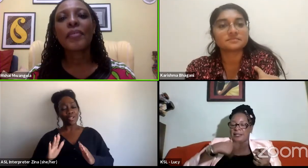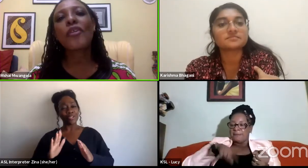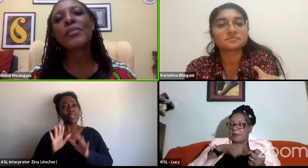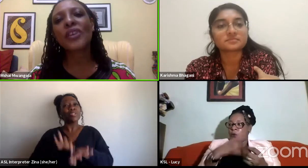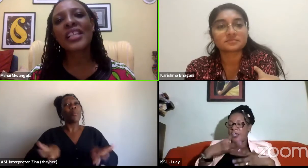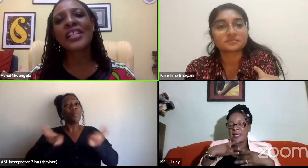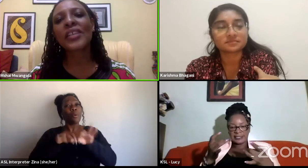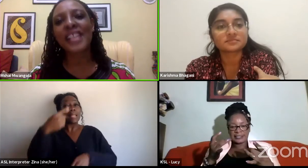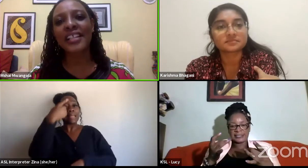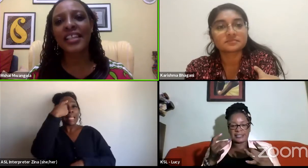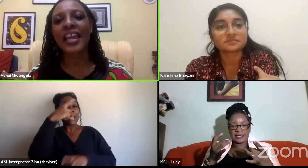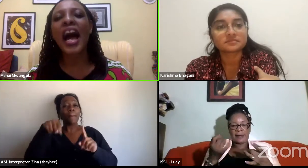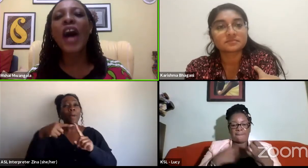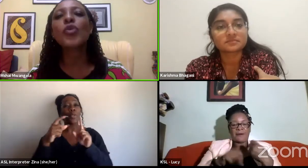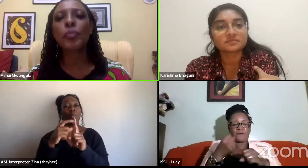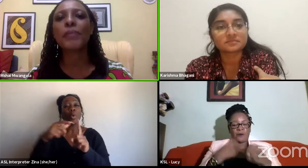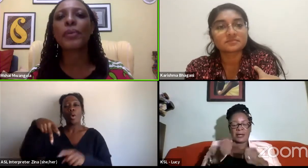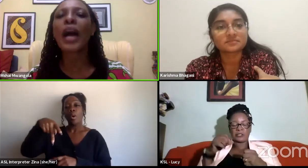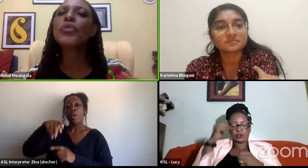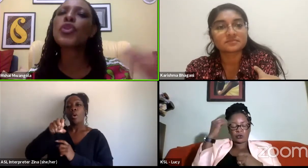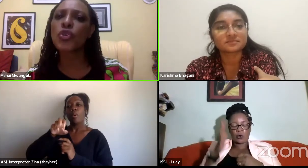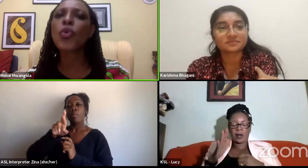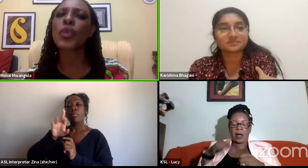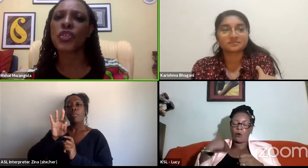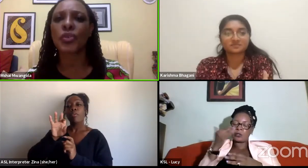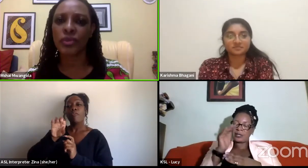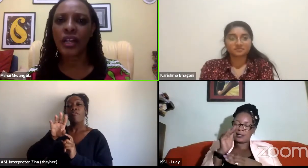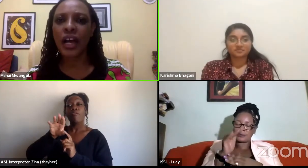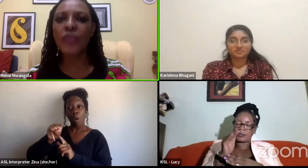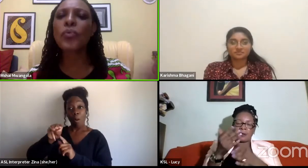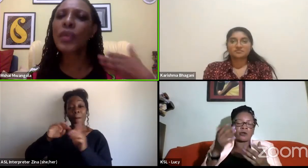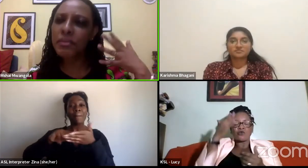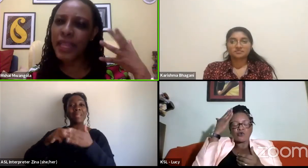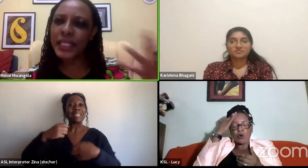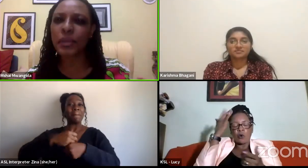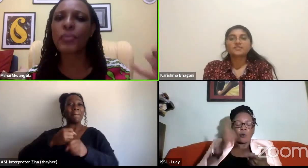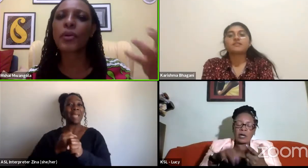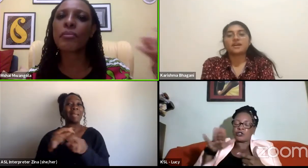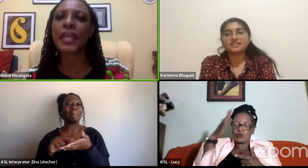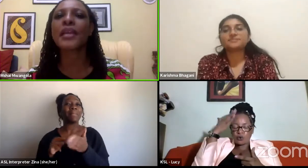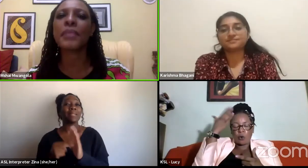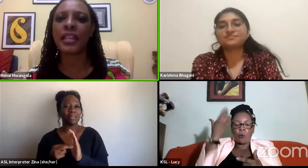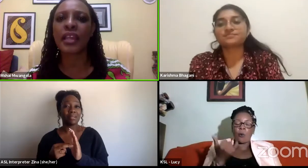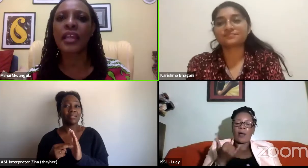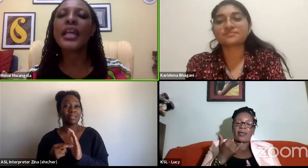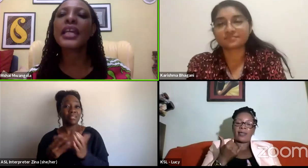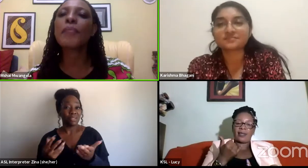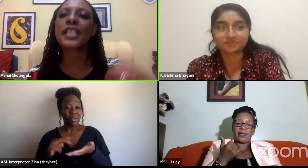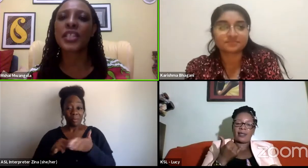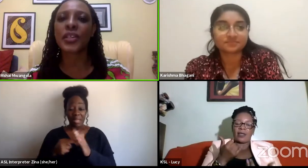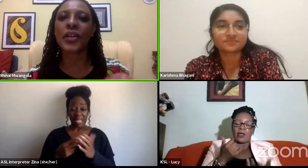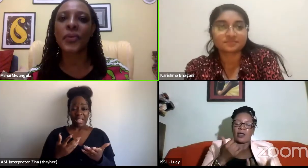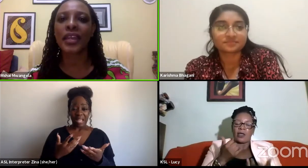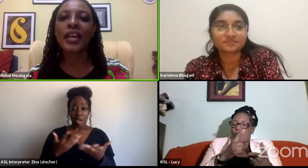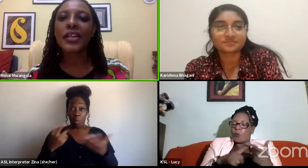Performance scholars are always asking how do you know what you know. What makes people make meaning in a particular way?